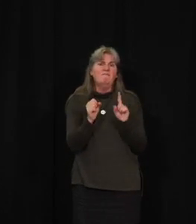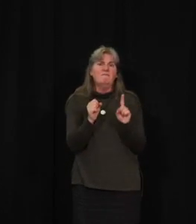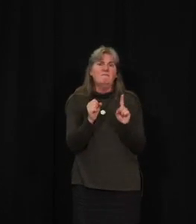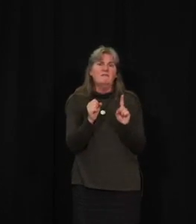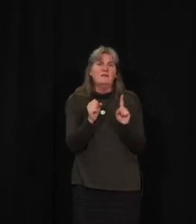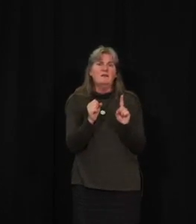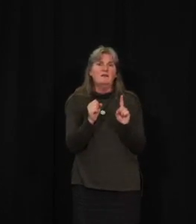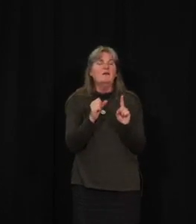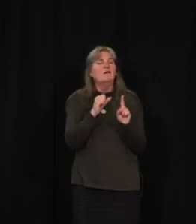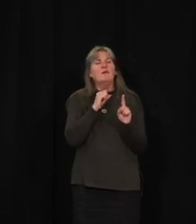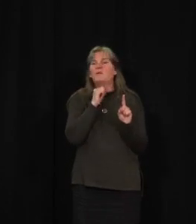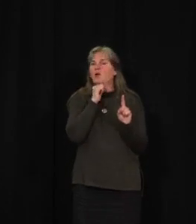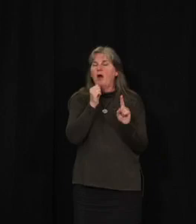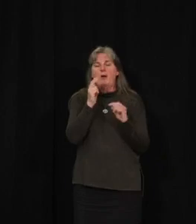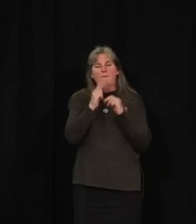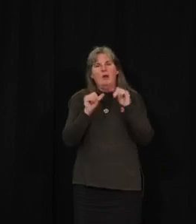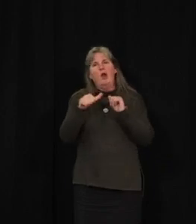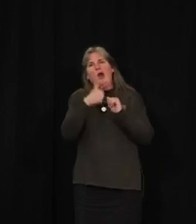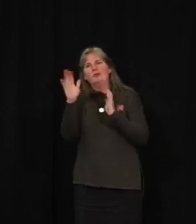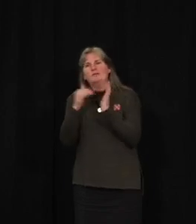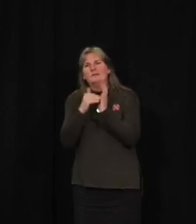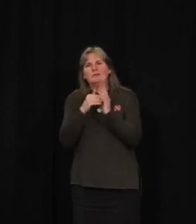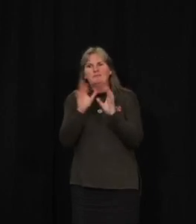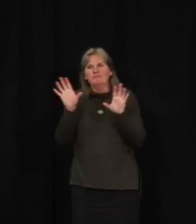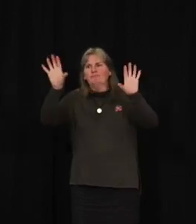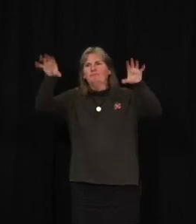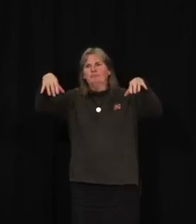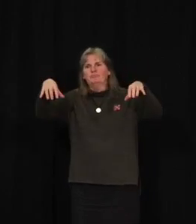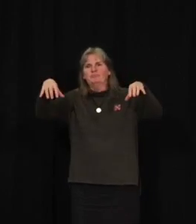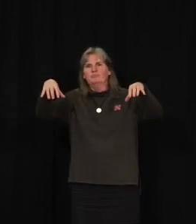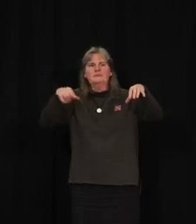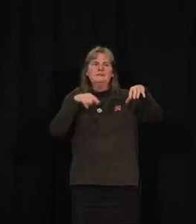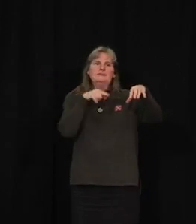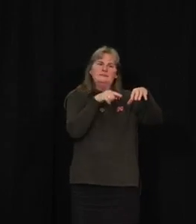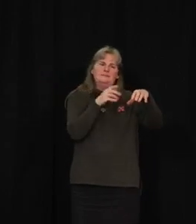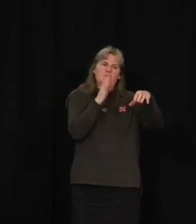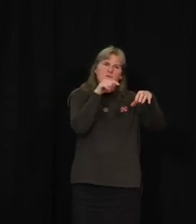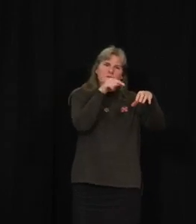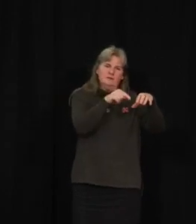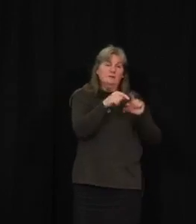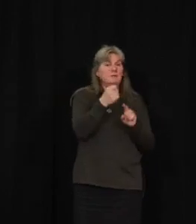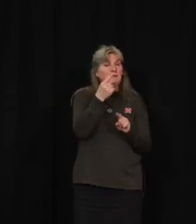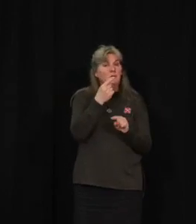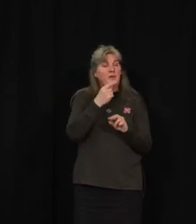And we have seen, for instance, reductions with all the supports that have been in place at the